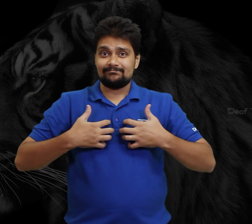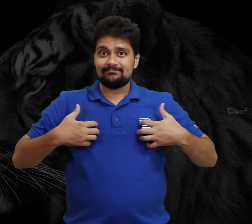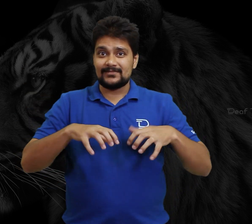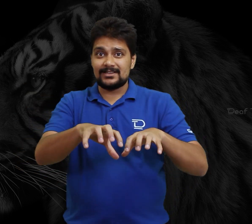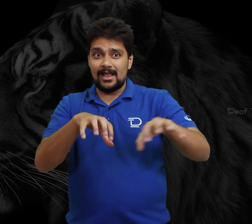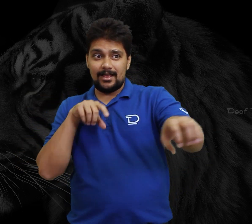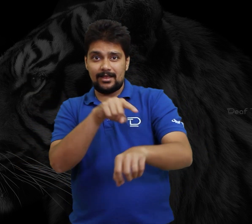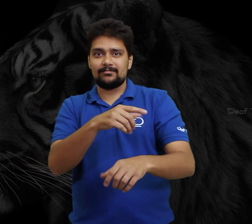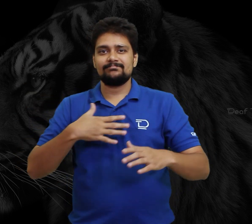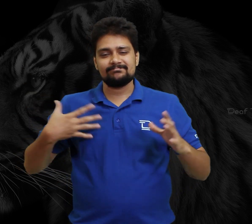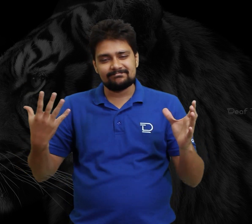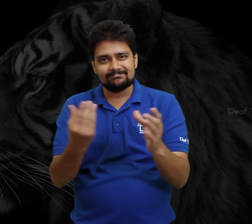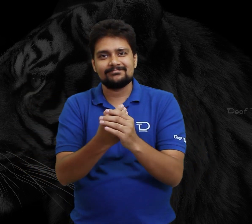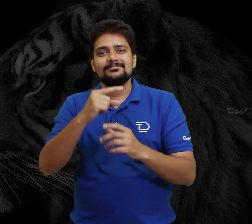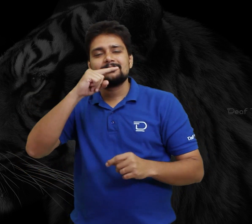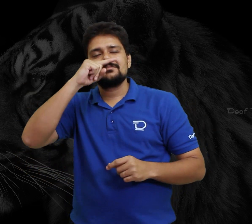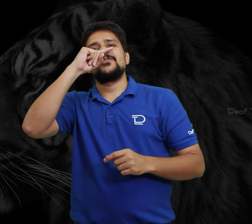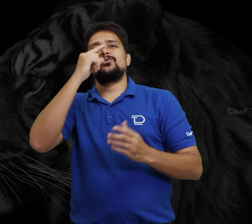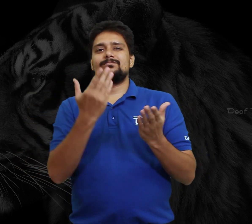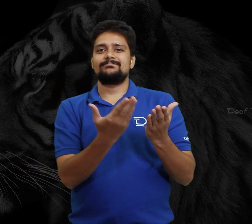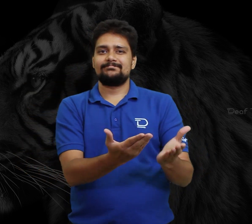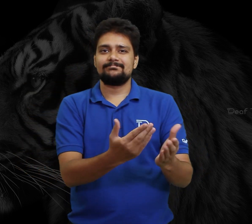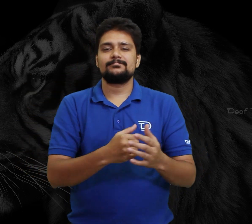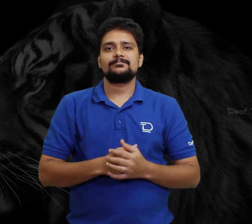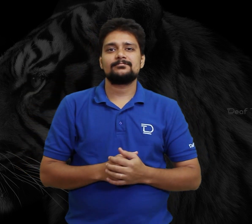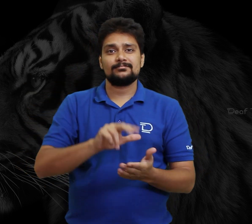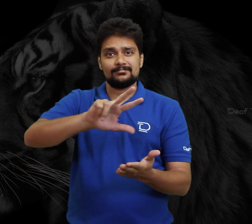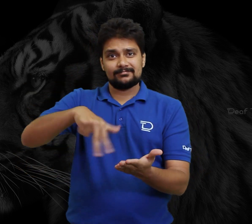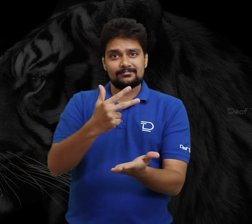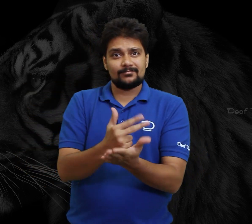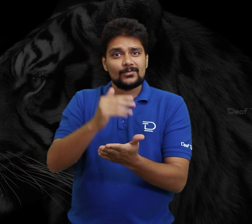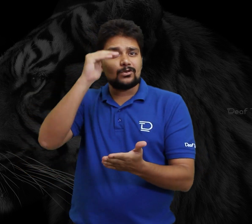Tiger is our pride. Thanks for watching this video.